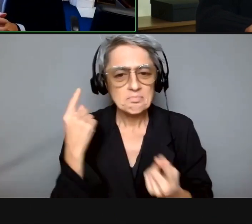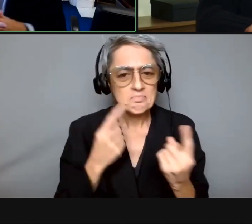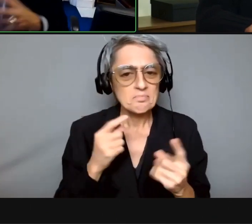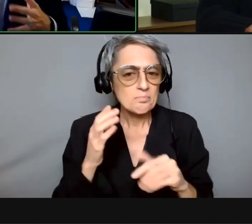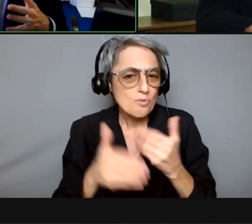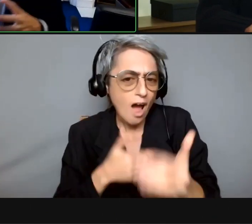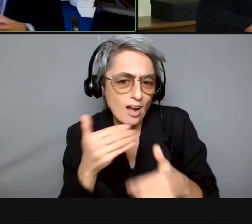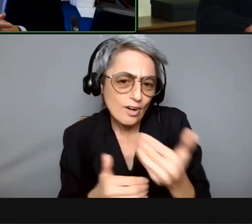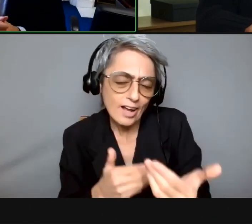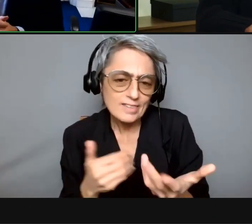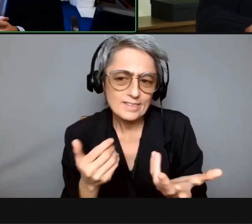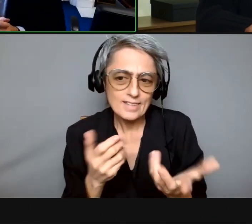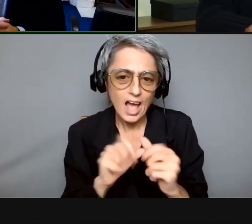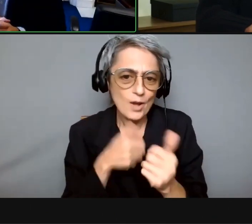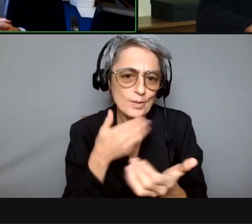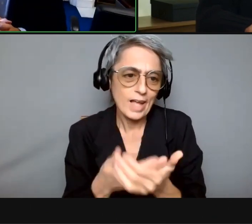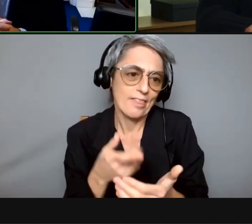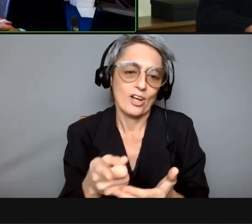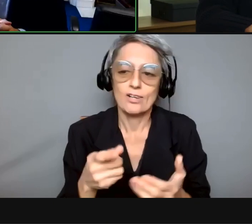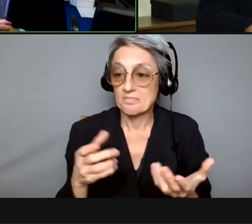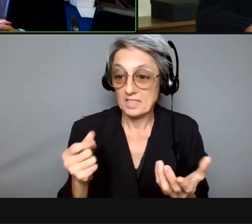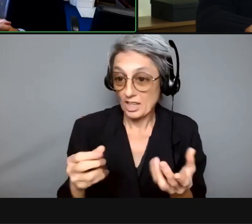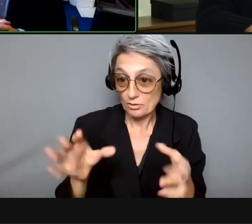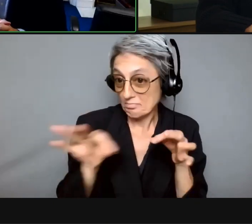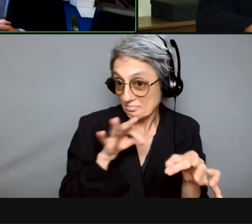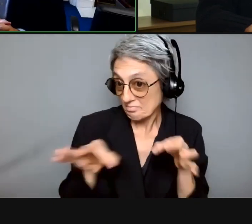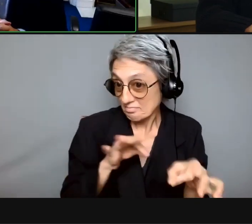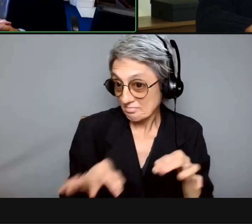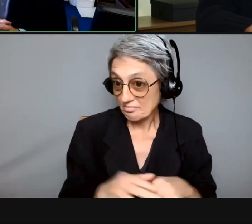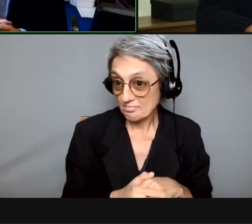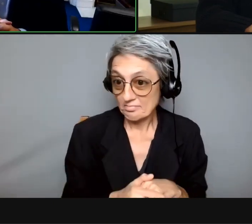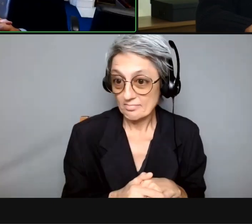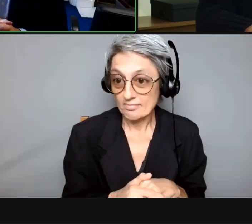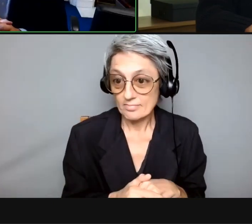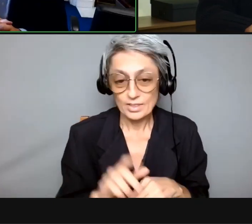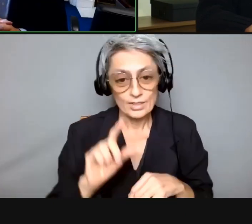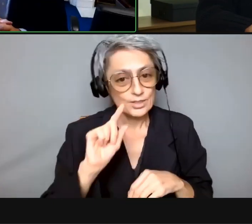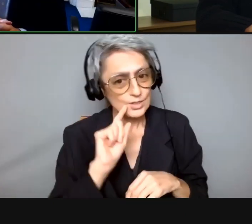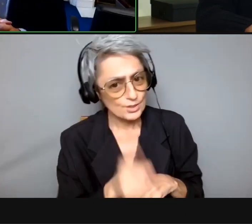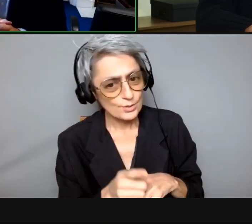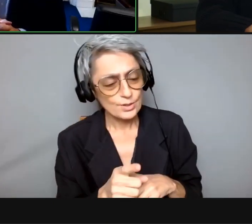Tell us a little bit about progress to date. Ms. Jackson: Sure we are.